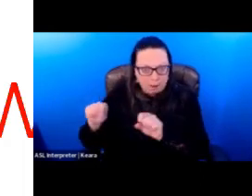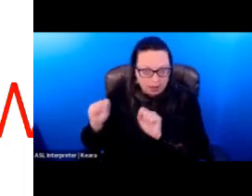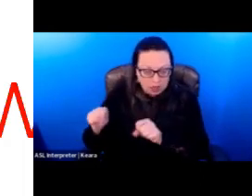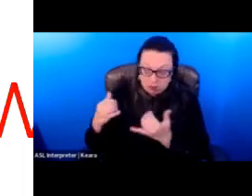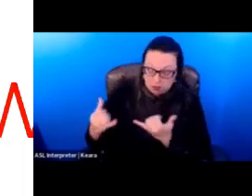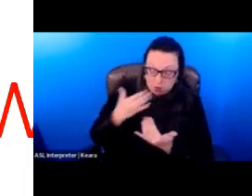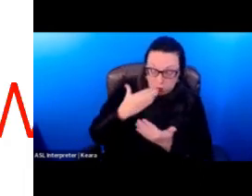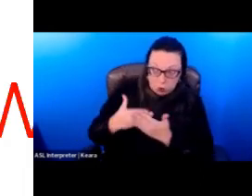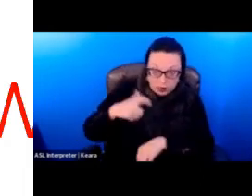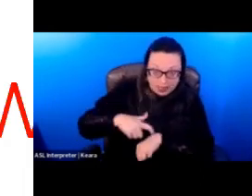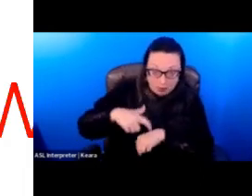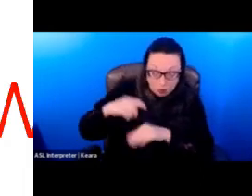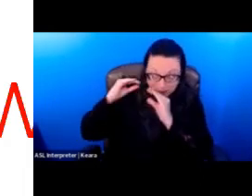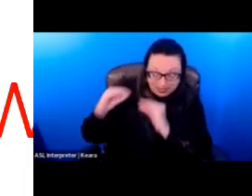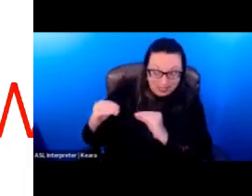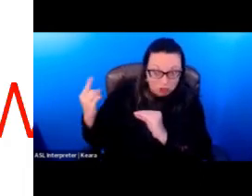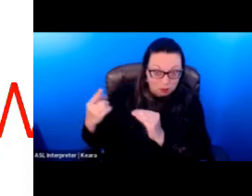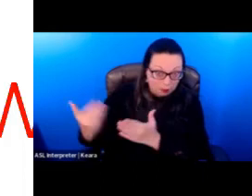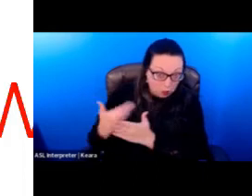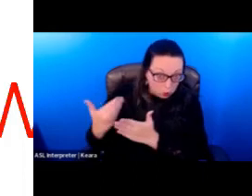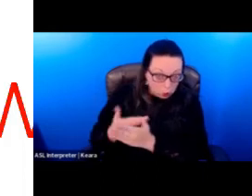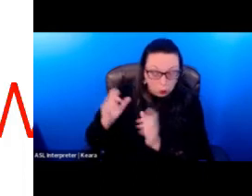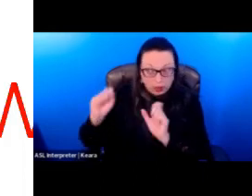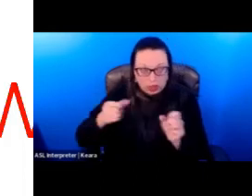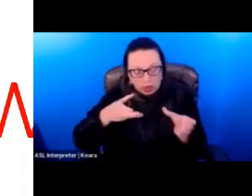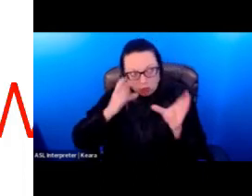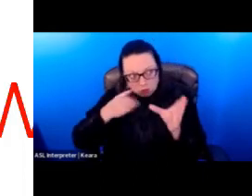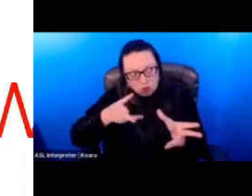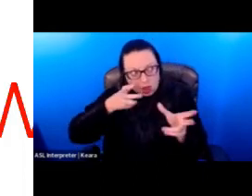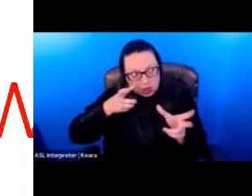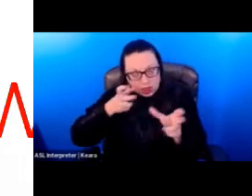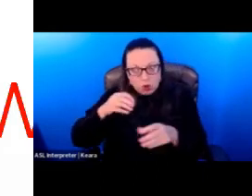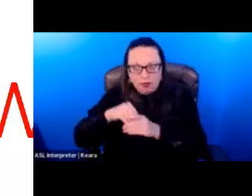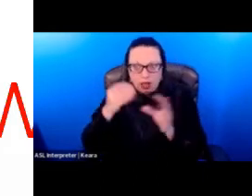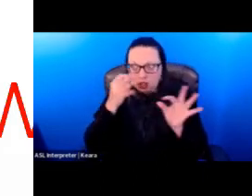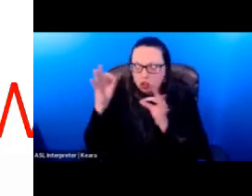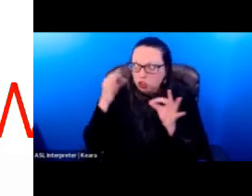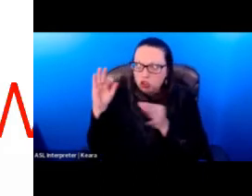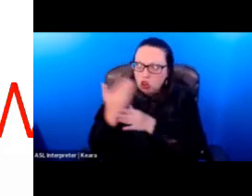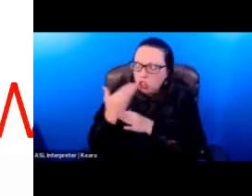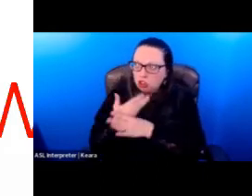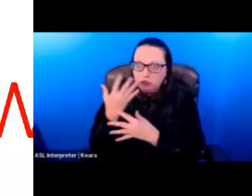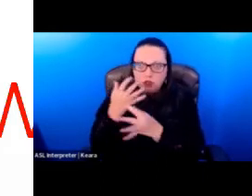teach them something new? Are they able to listen? Are they in the distraction free environment, when we're trying to do that teaching? are they